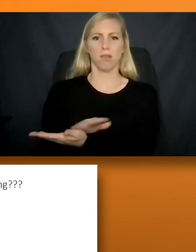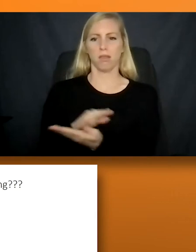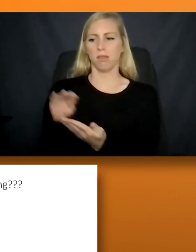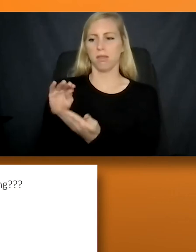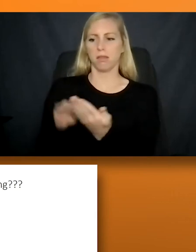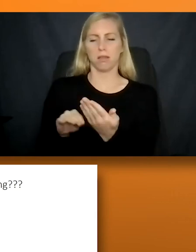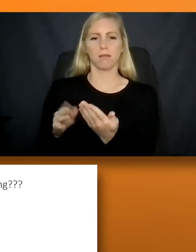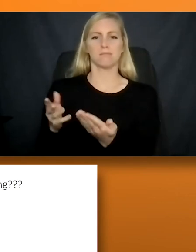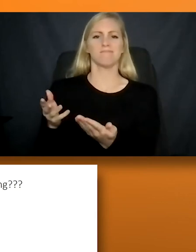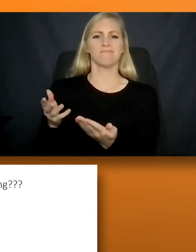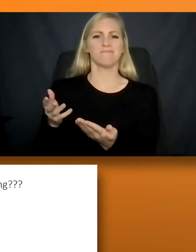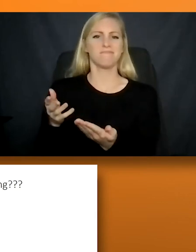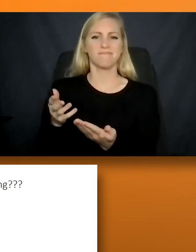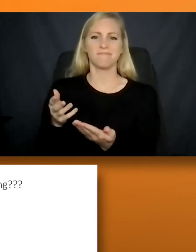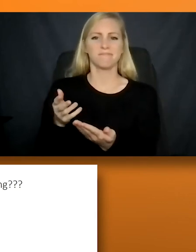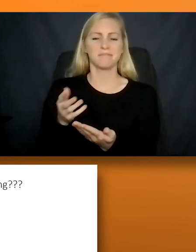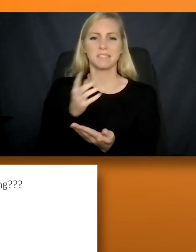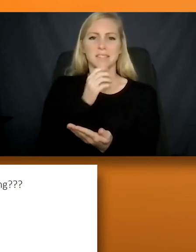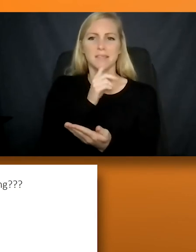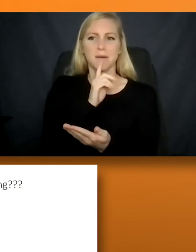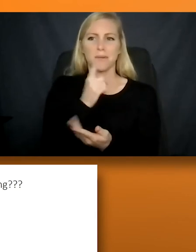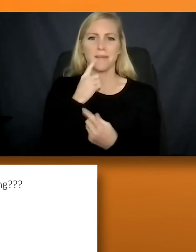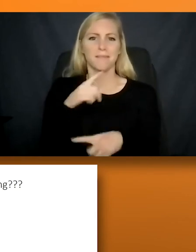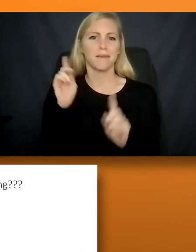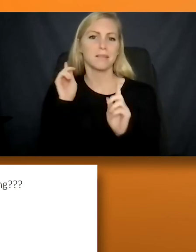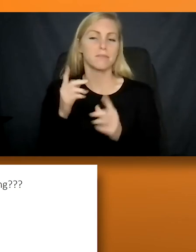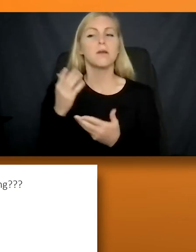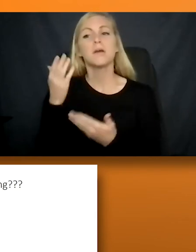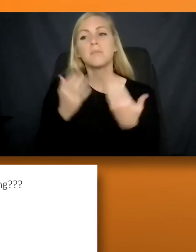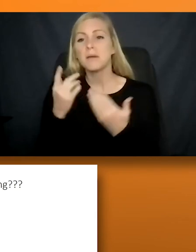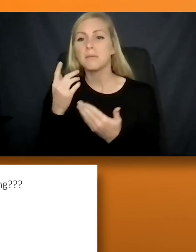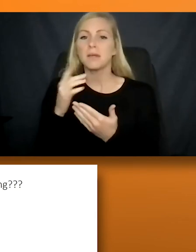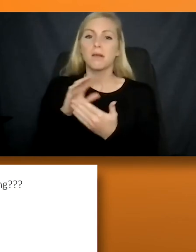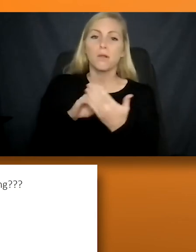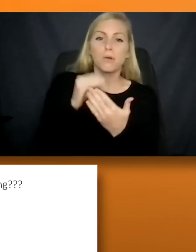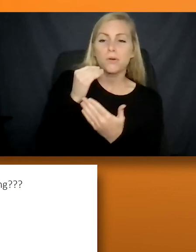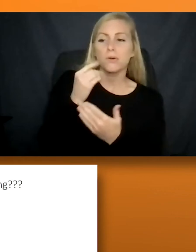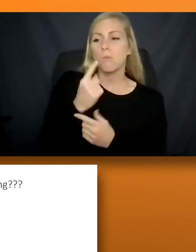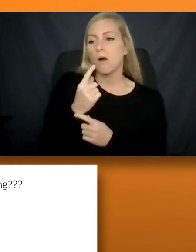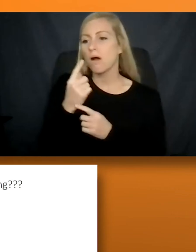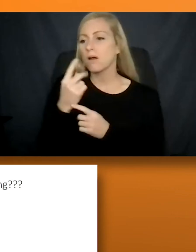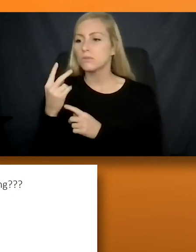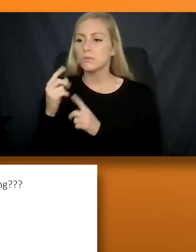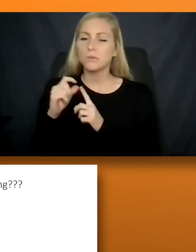But if it's kind of stand-alone thing, it's not really going to have the effect that you're hoping for.